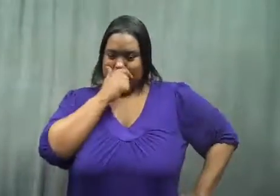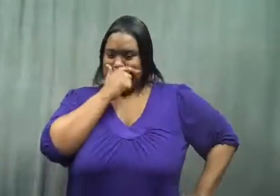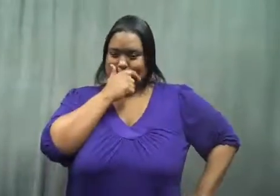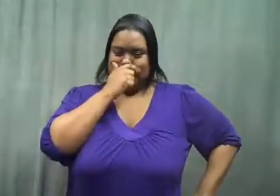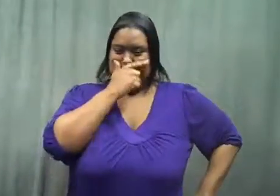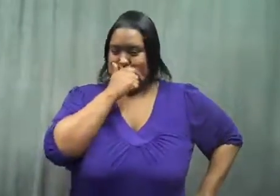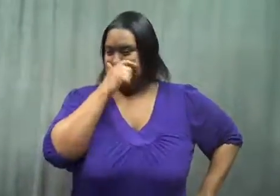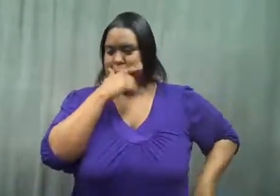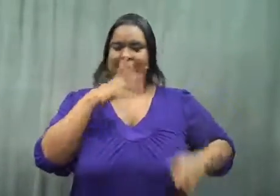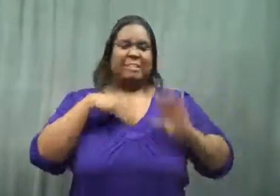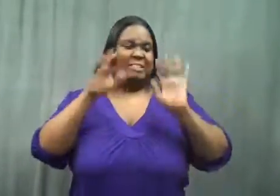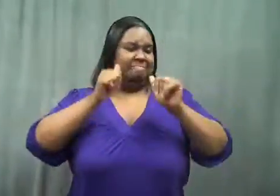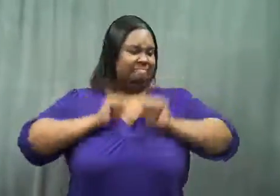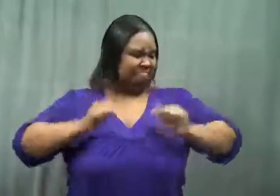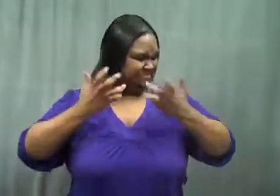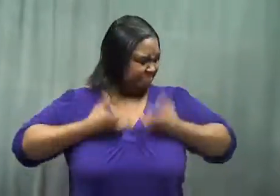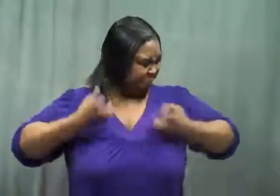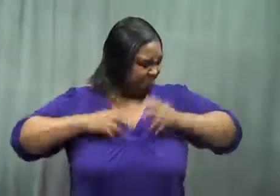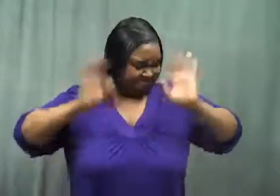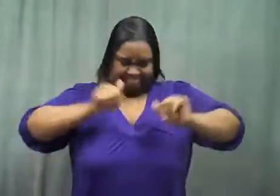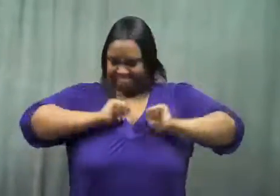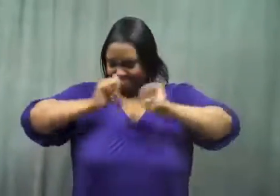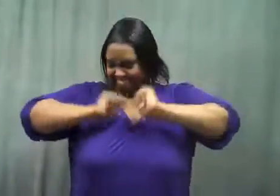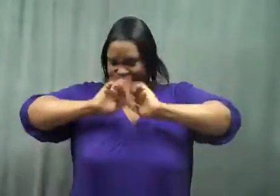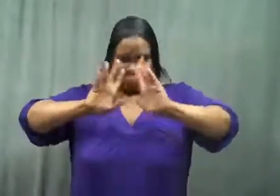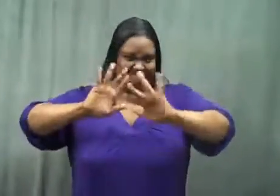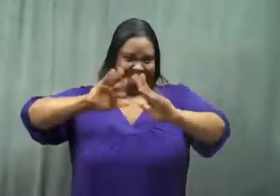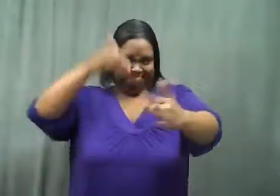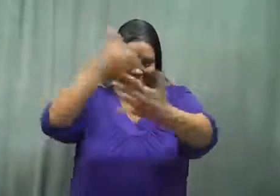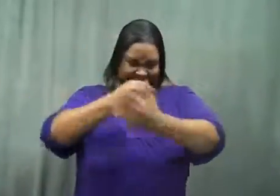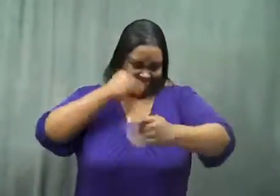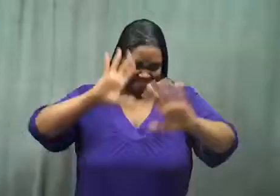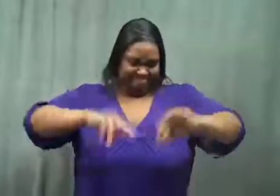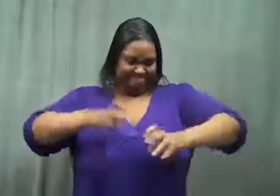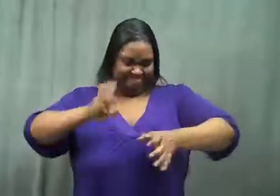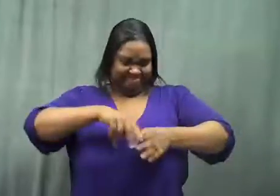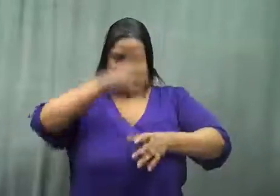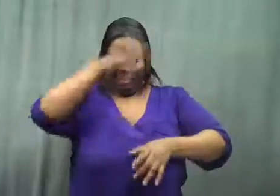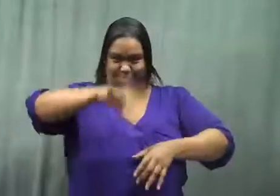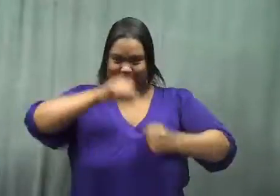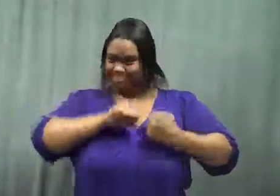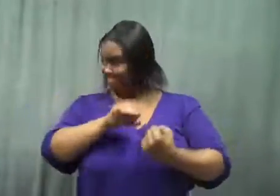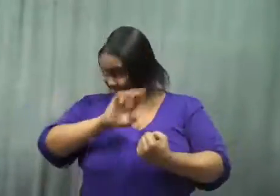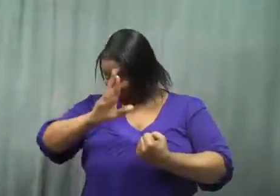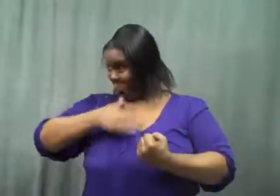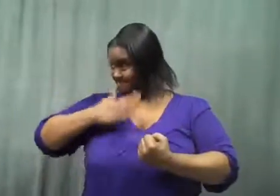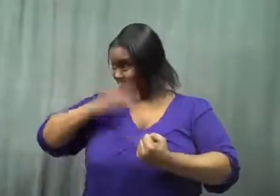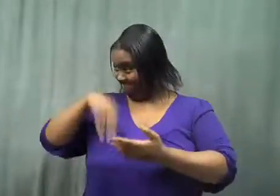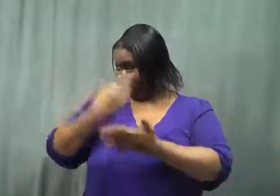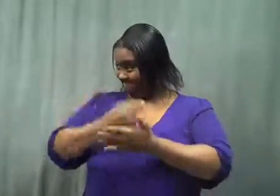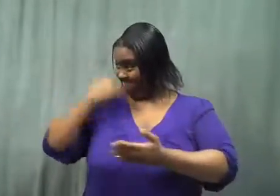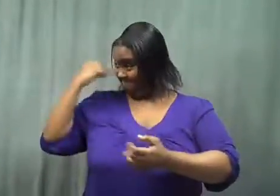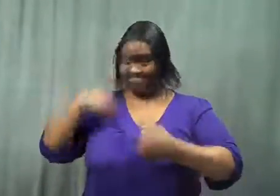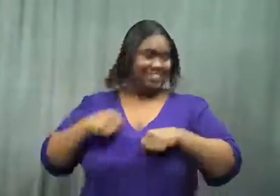I got home, Dad said, "Happy to be home?" I said, "Yep."